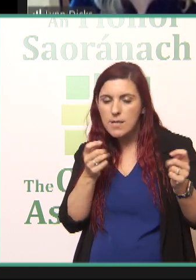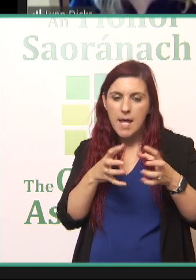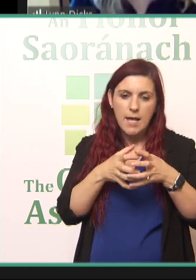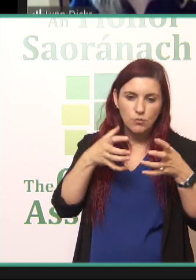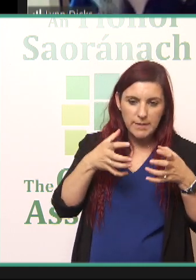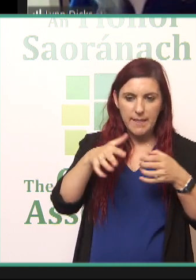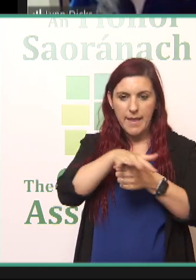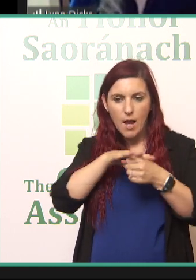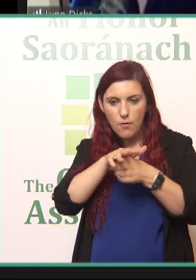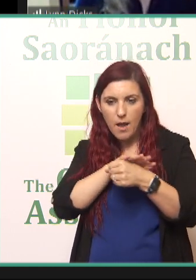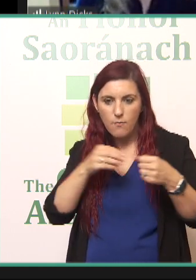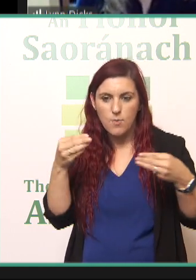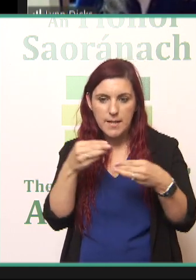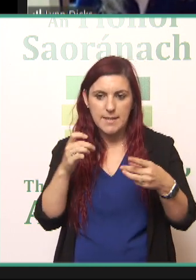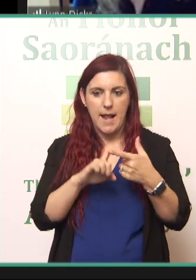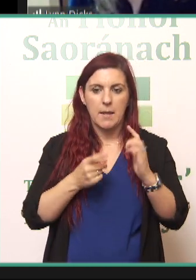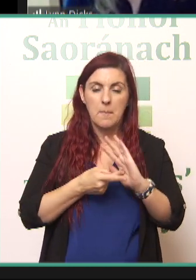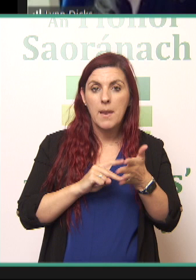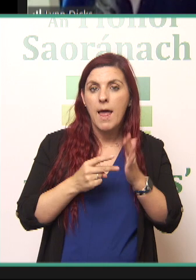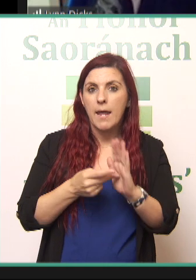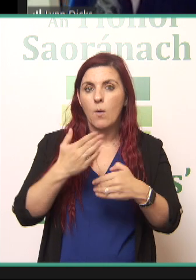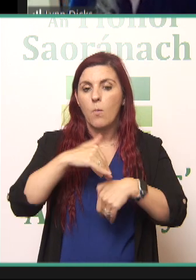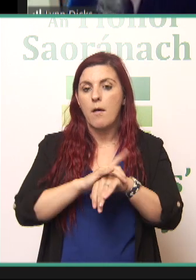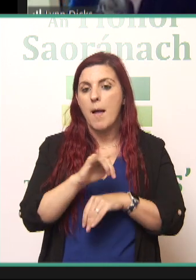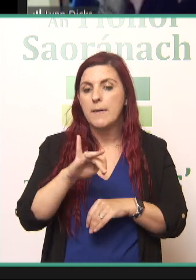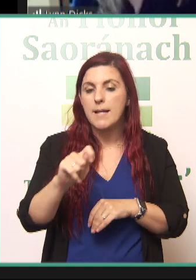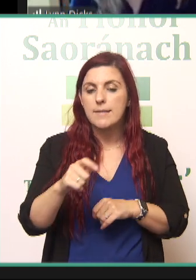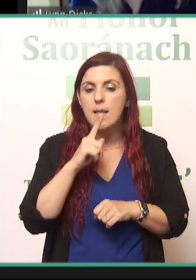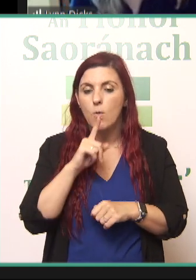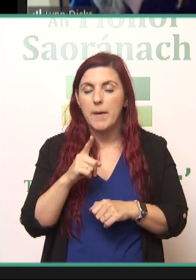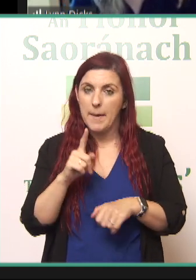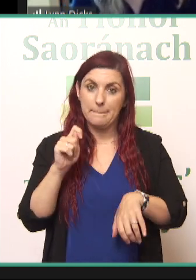habitats and planning those habitats so that they're best placed to save the species that are